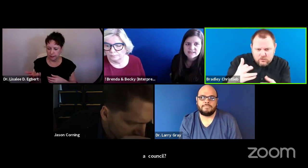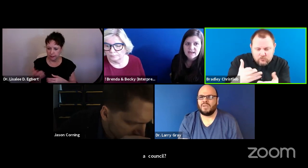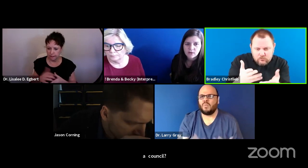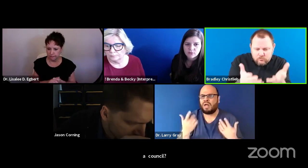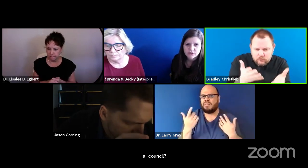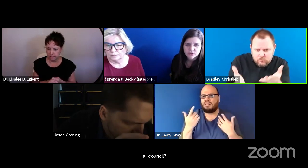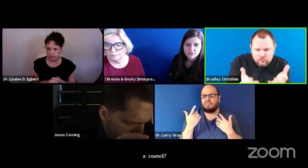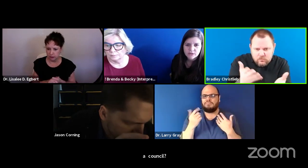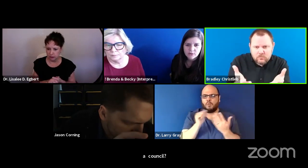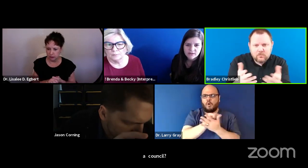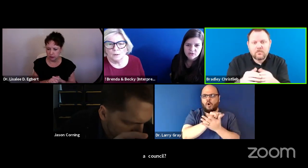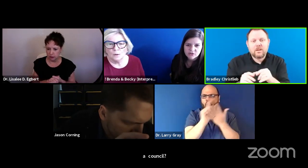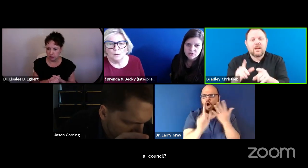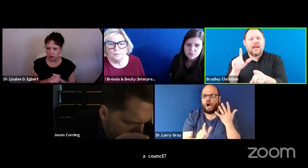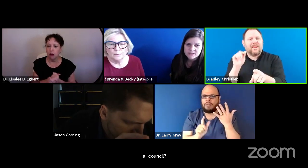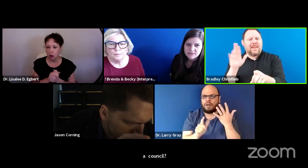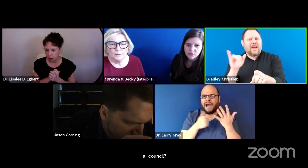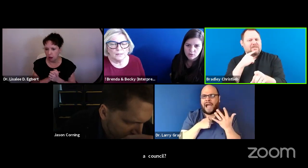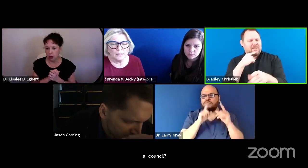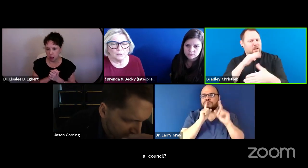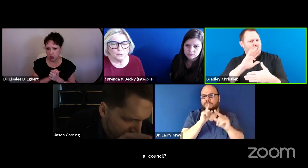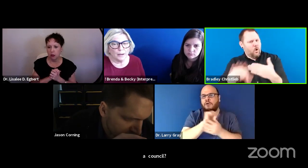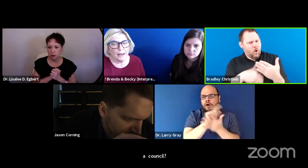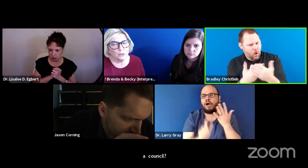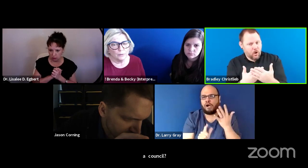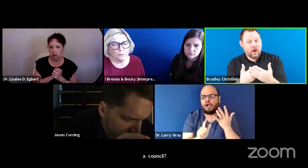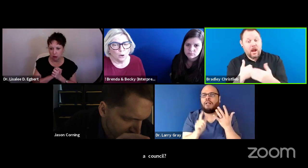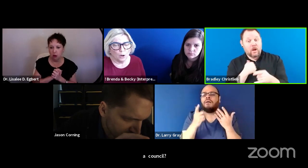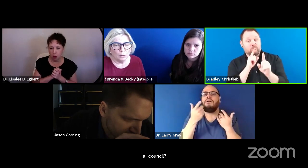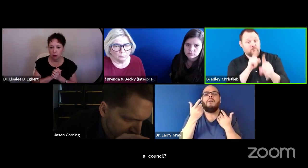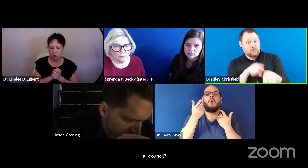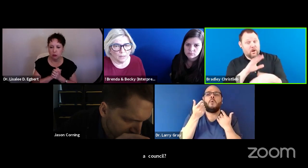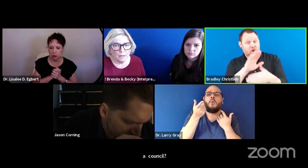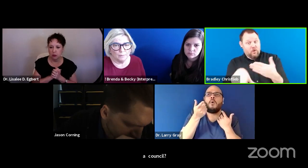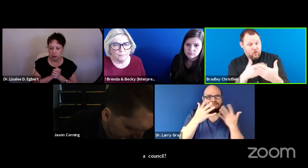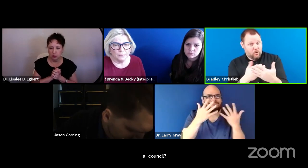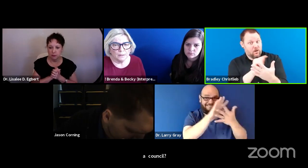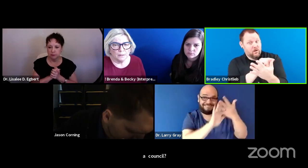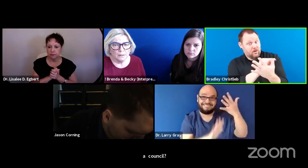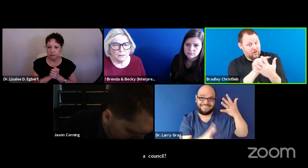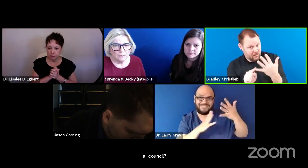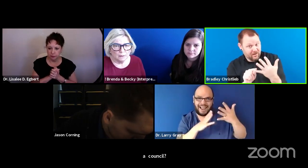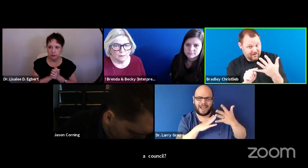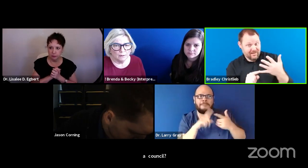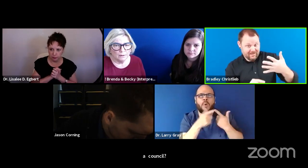to outreach that you had concerns? Or was it for all? Actually for all.